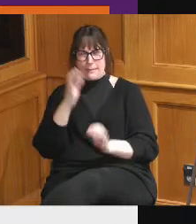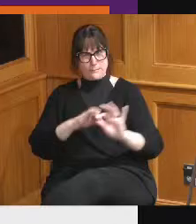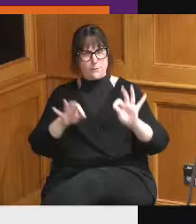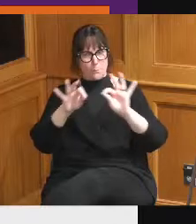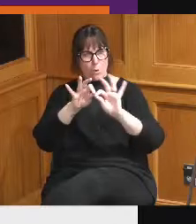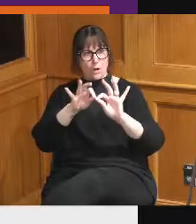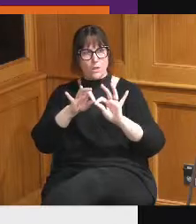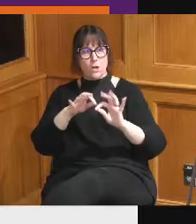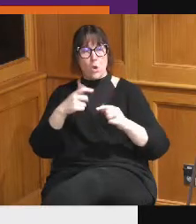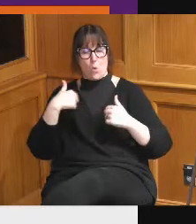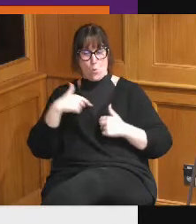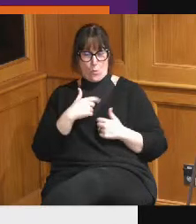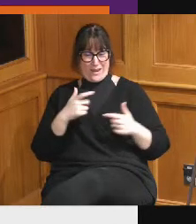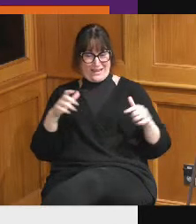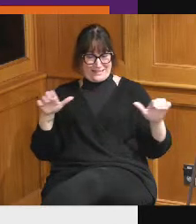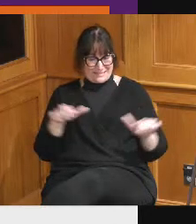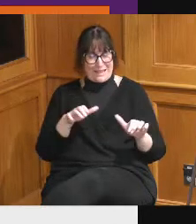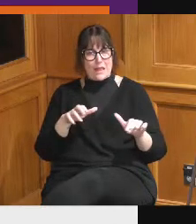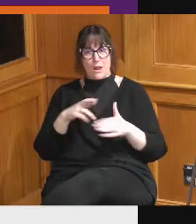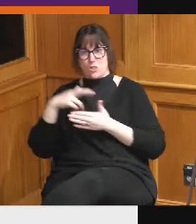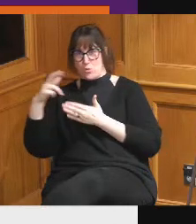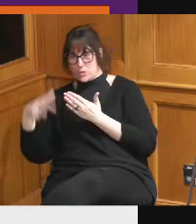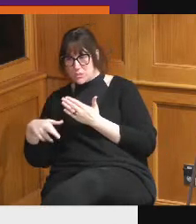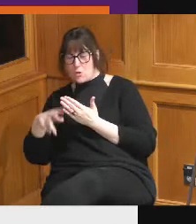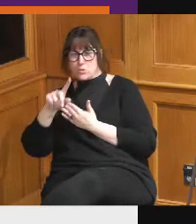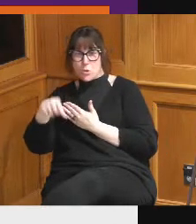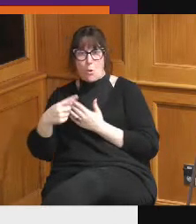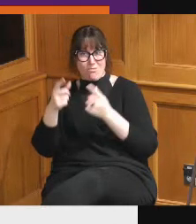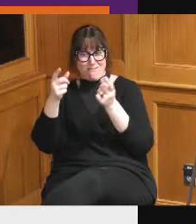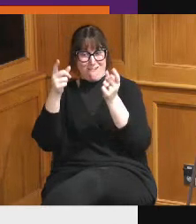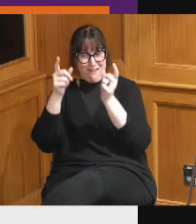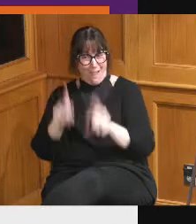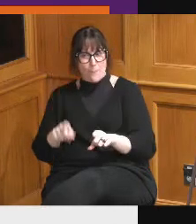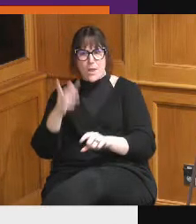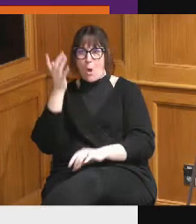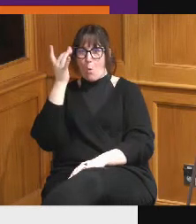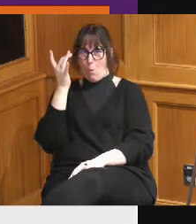the results we're going to show were only possible the whole program was everyone coming together